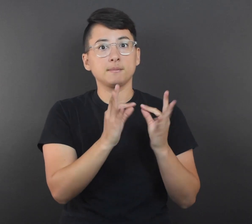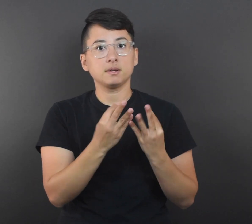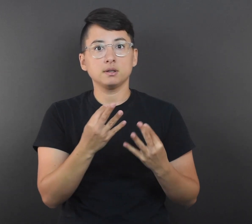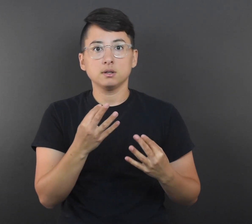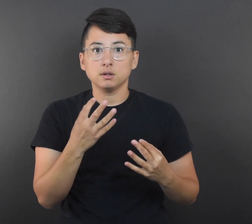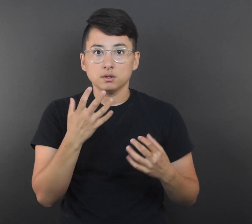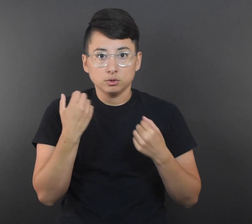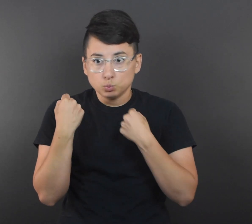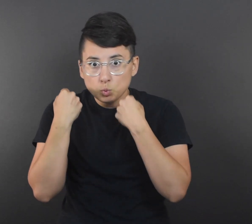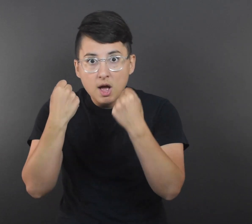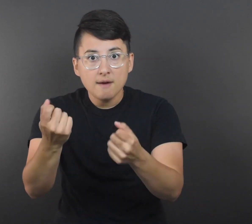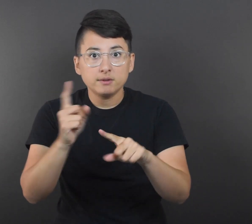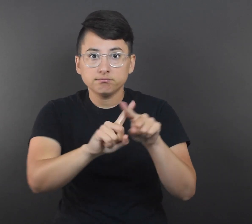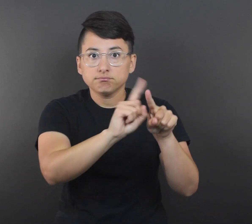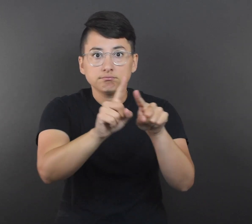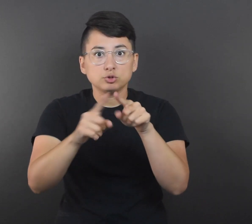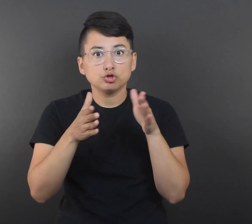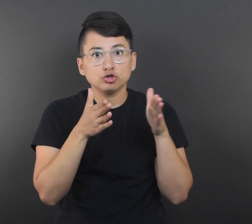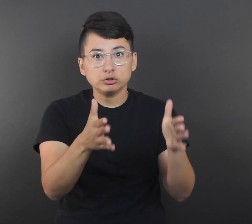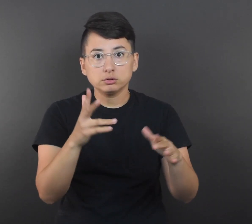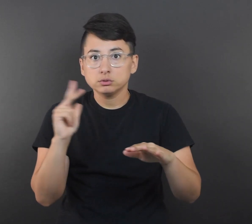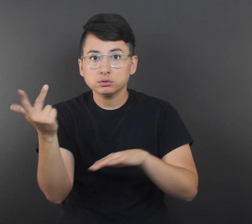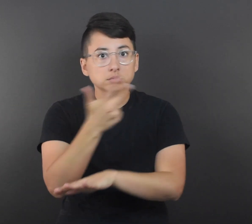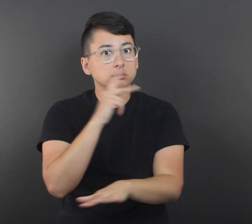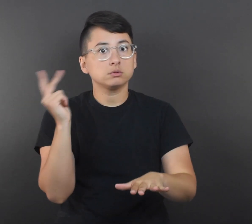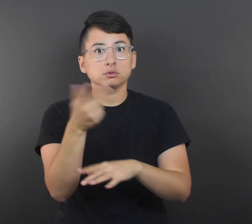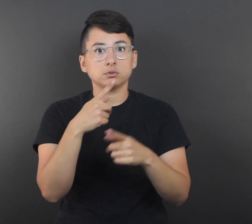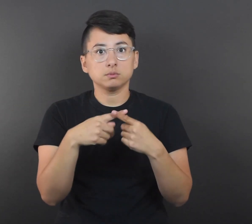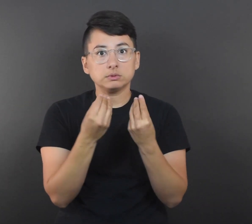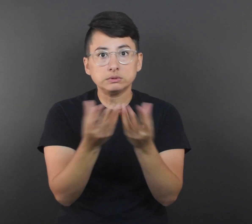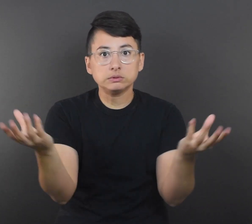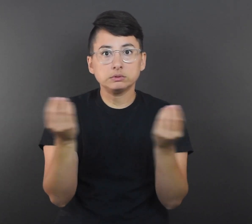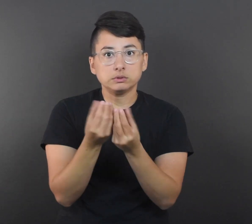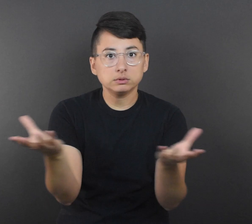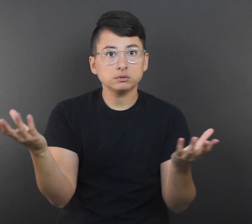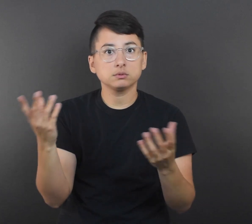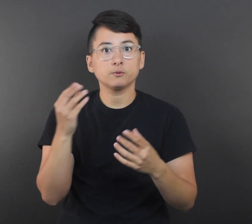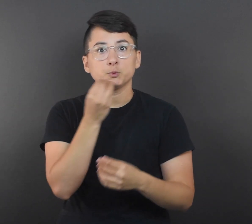her team were “literally driving the streets to places where organizers were providing food”